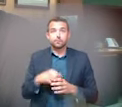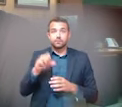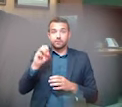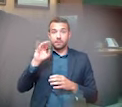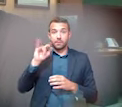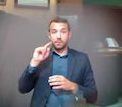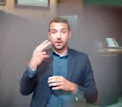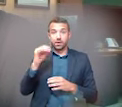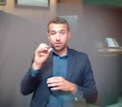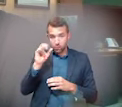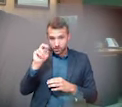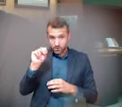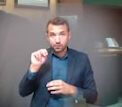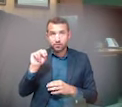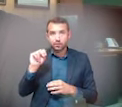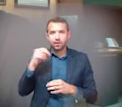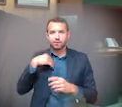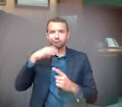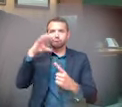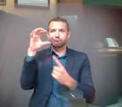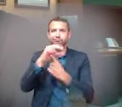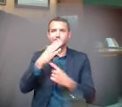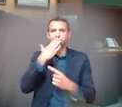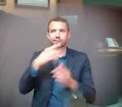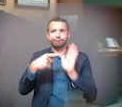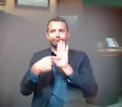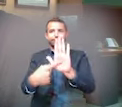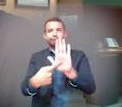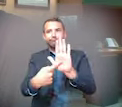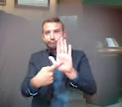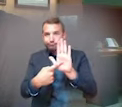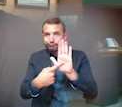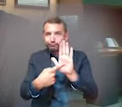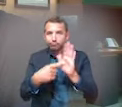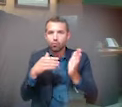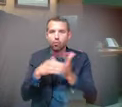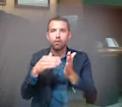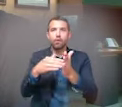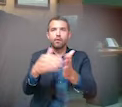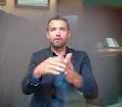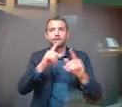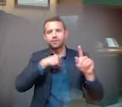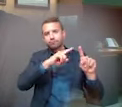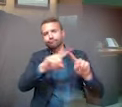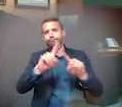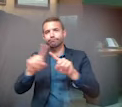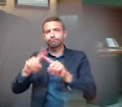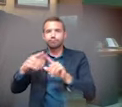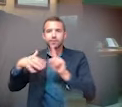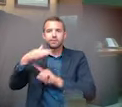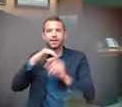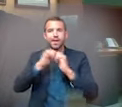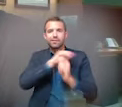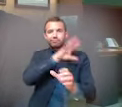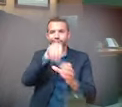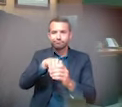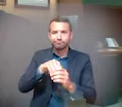I think that we refer to you on many basis when we're looking at other environments to make inclusive that you .